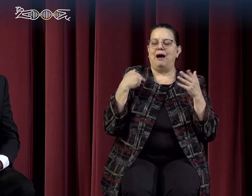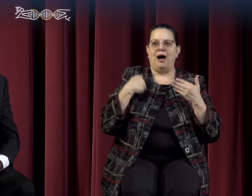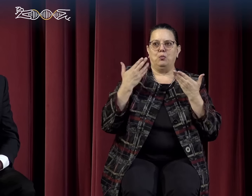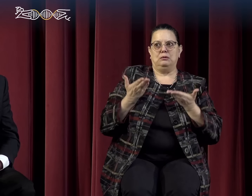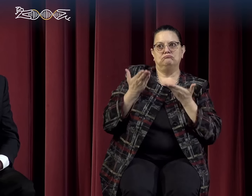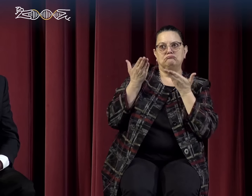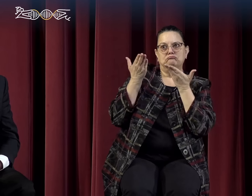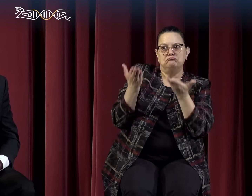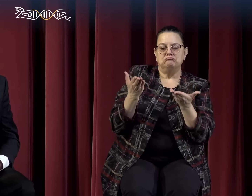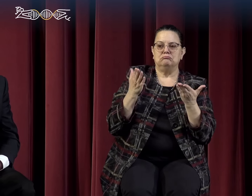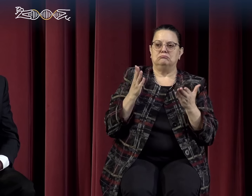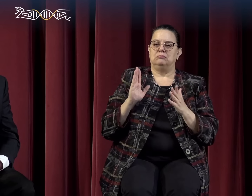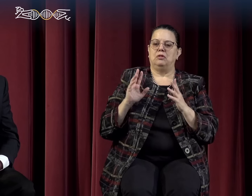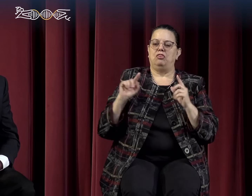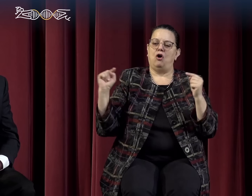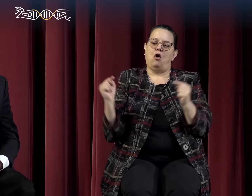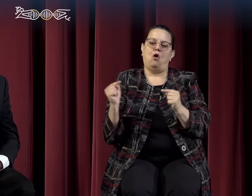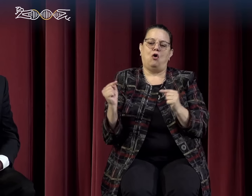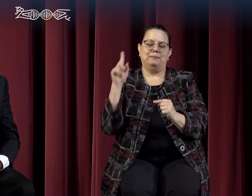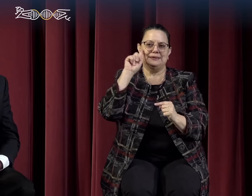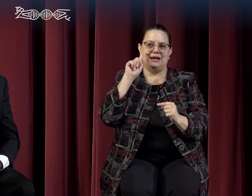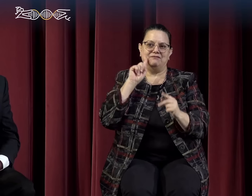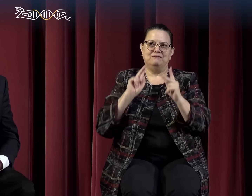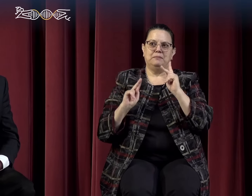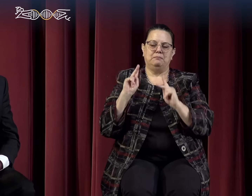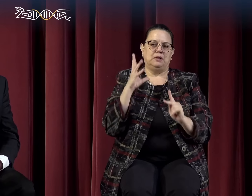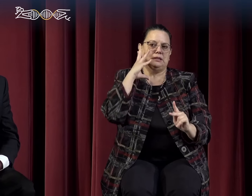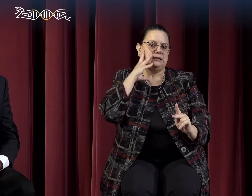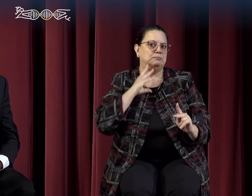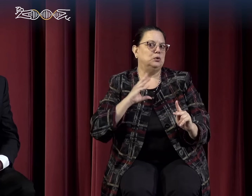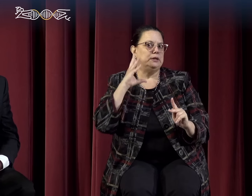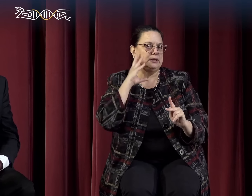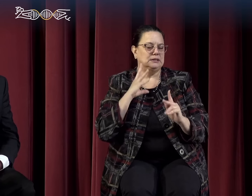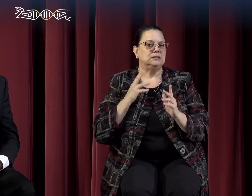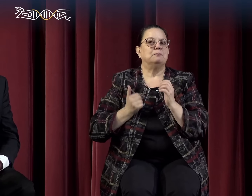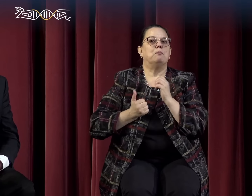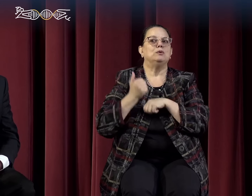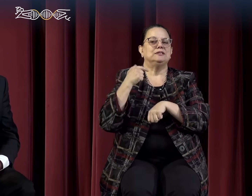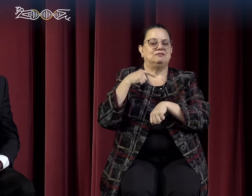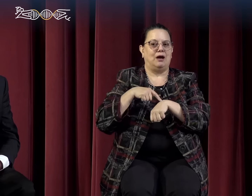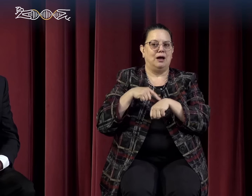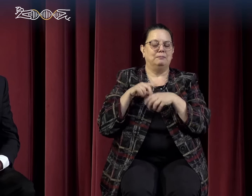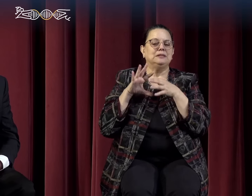I would propose that the harm that Deaf people experience generally is due